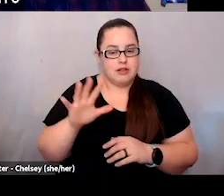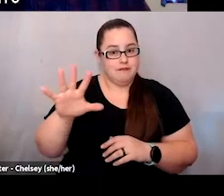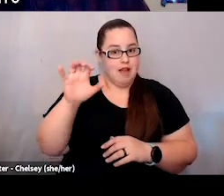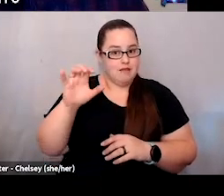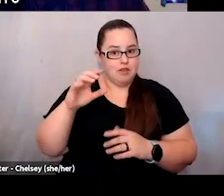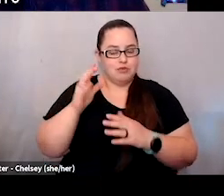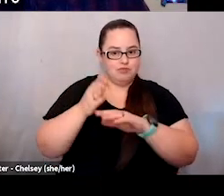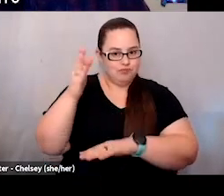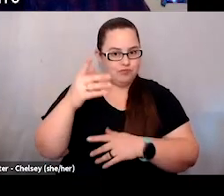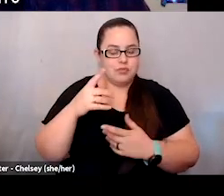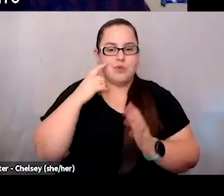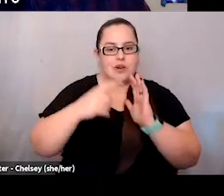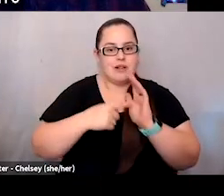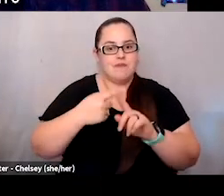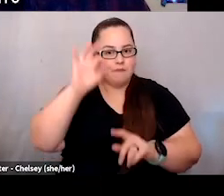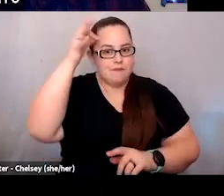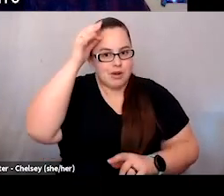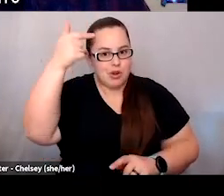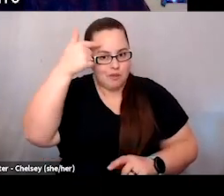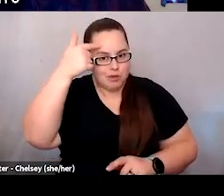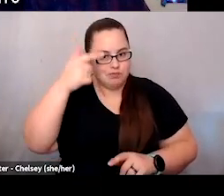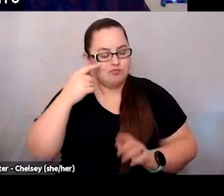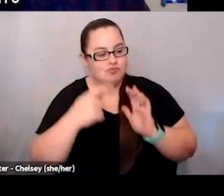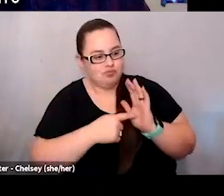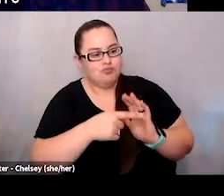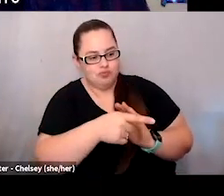federally recognized tribes in the United States. That is 500 tribes that are